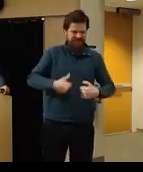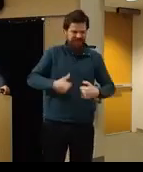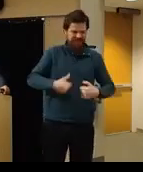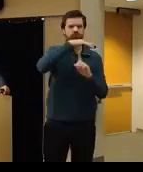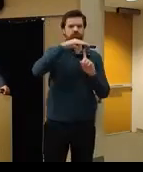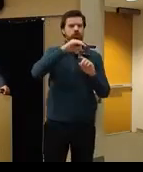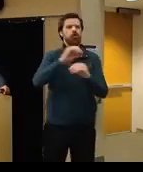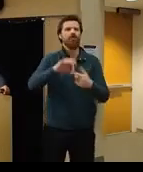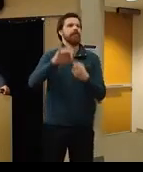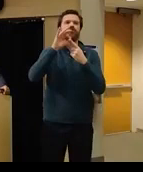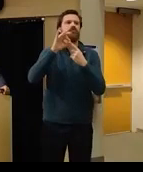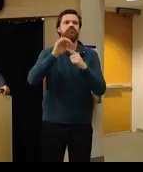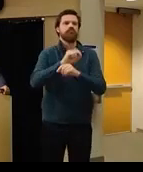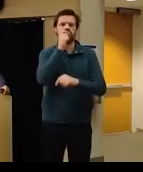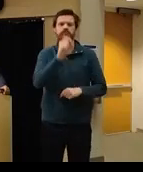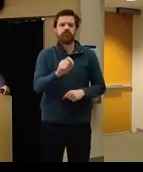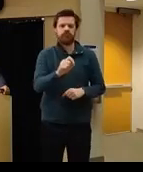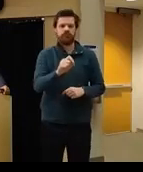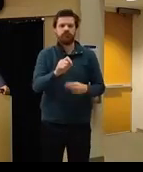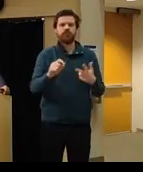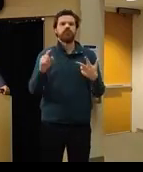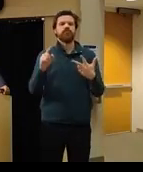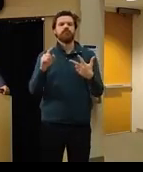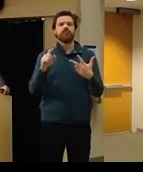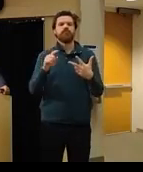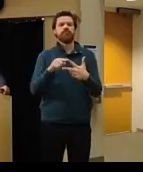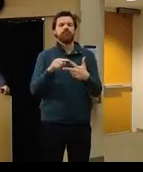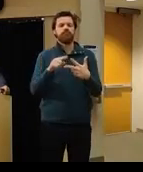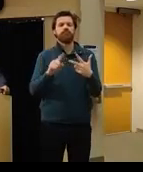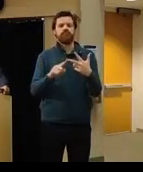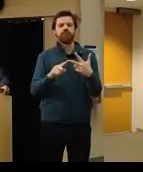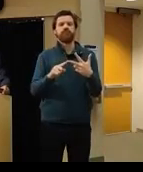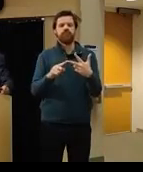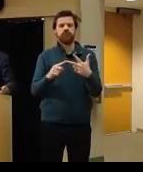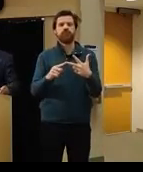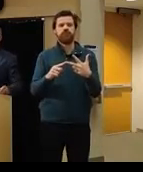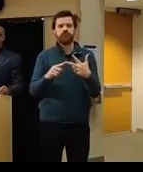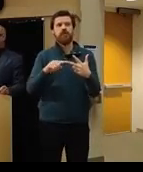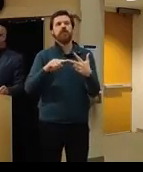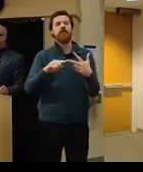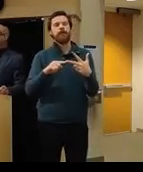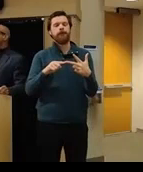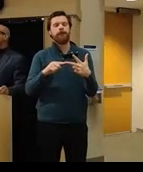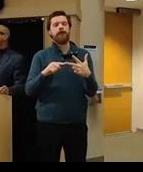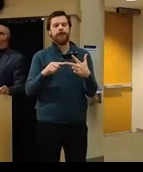rule the final result is a wretched internal life black people suffer from low self-esteem now this